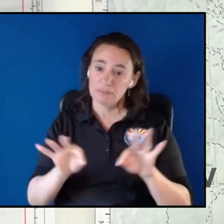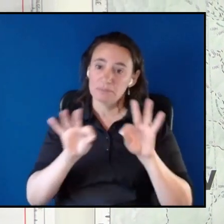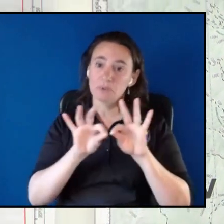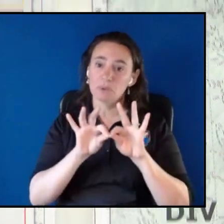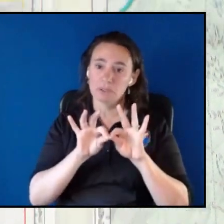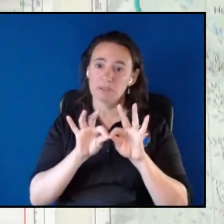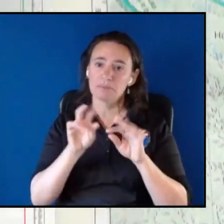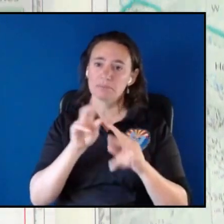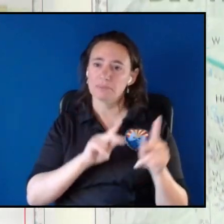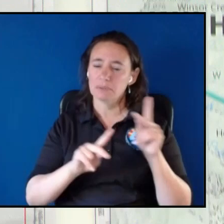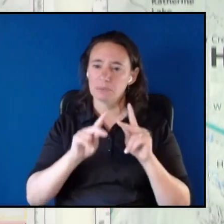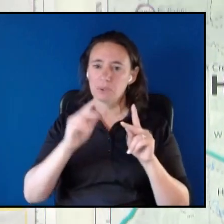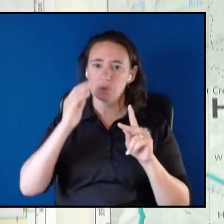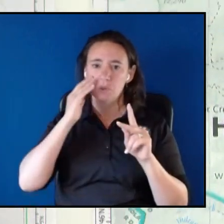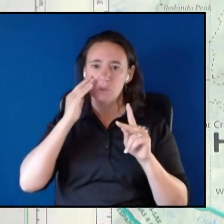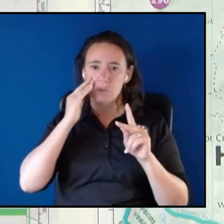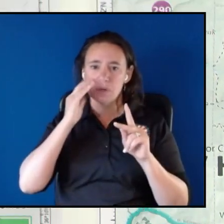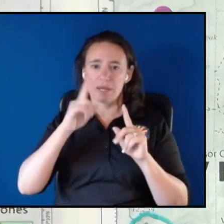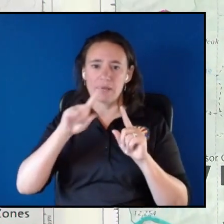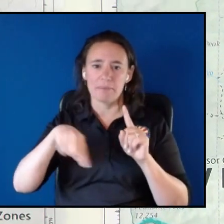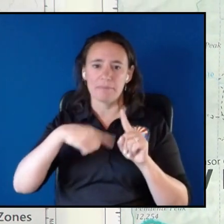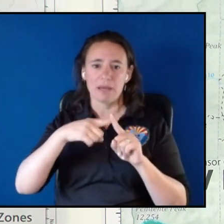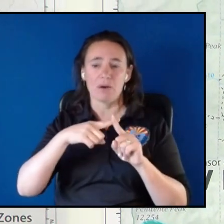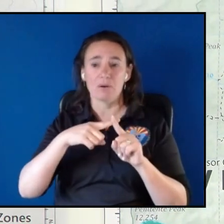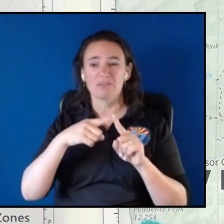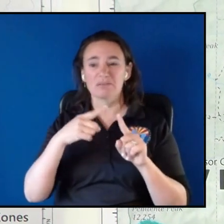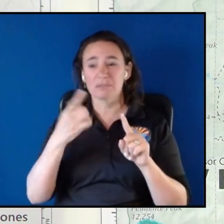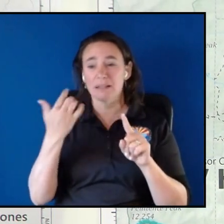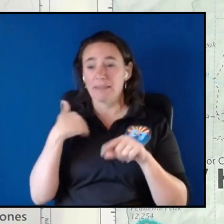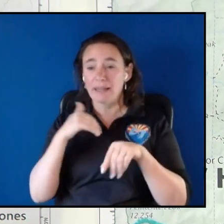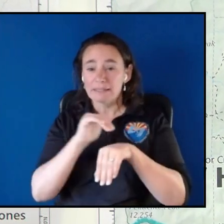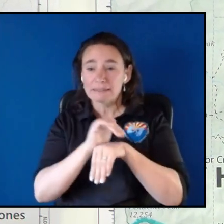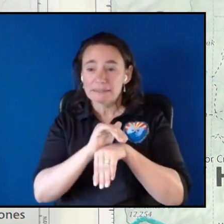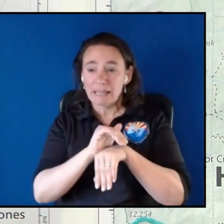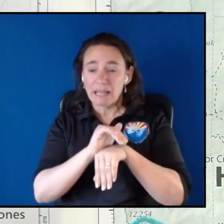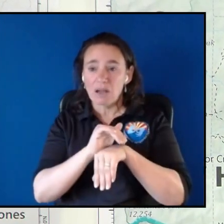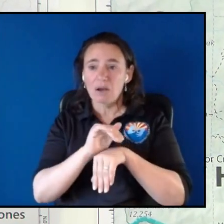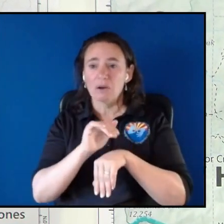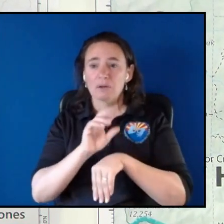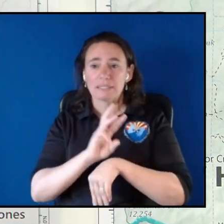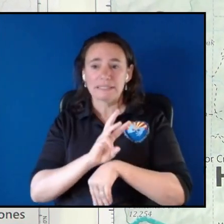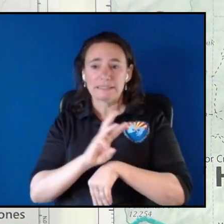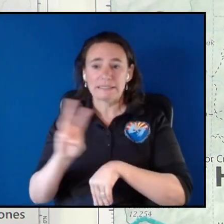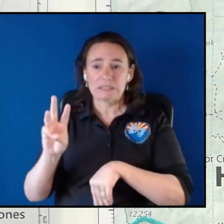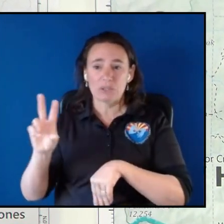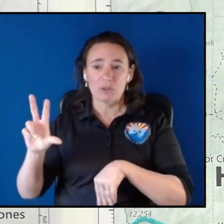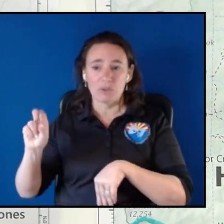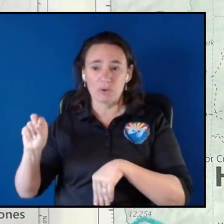of; last night a around 18:30 or 6: 30 PM time there was a